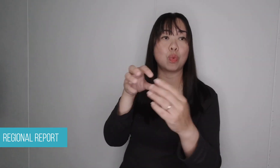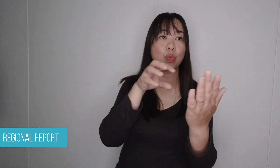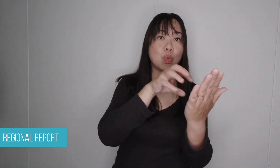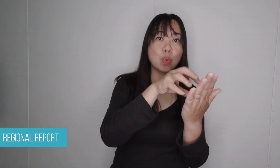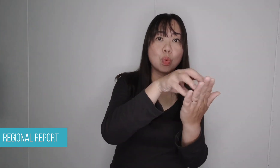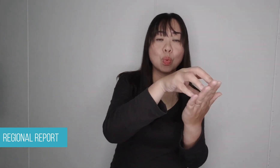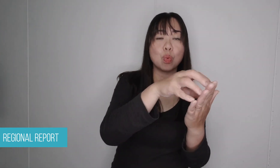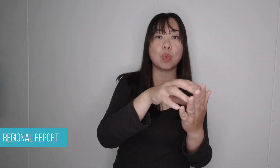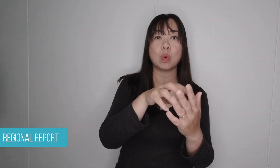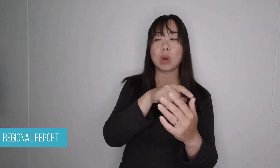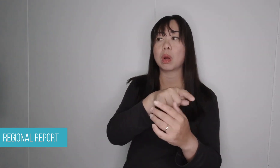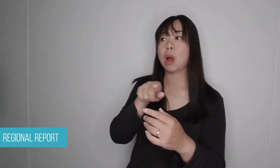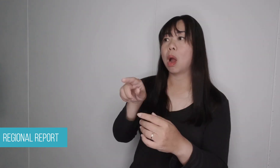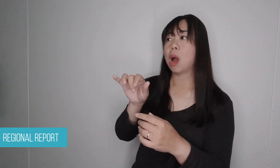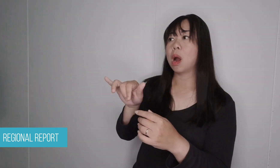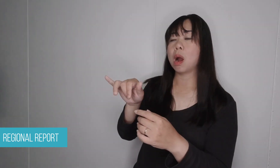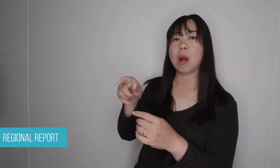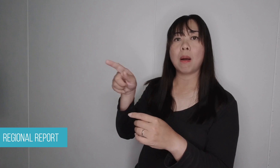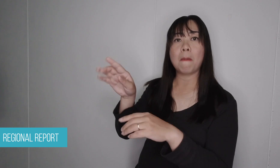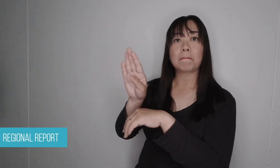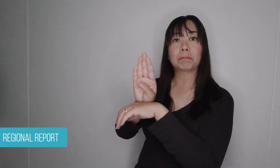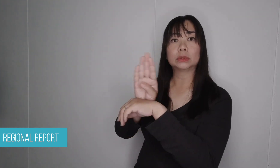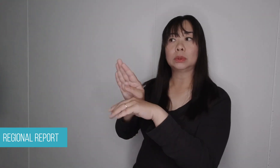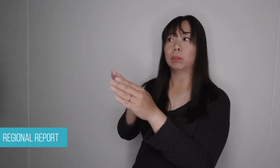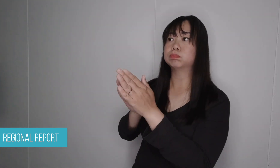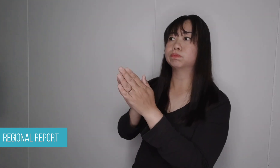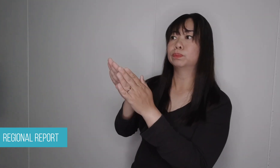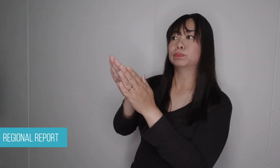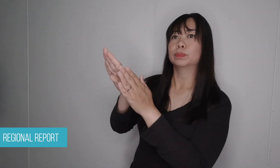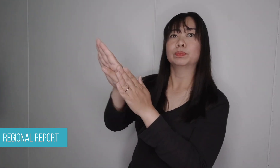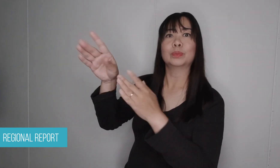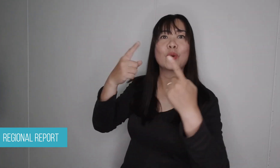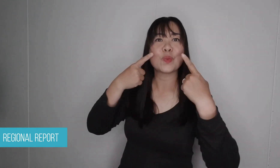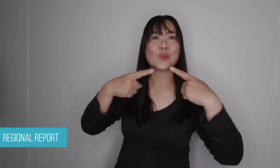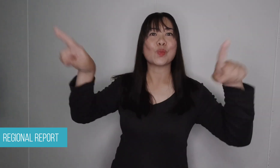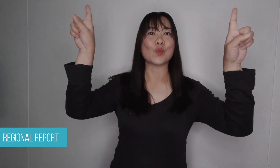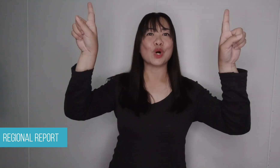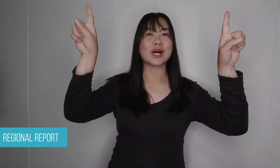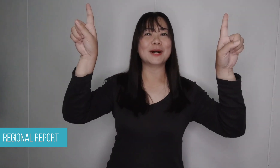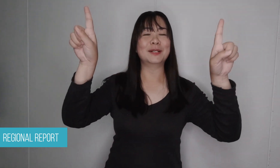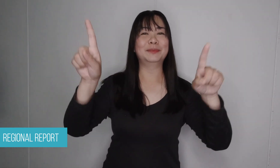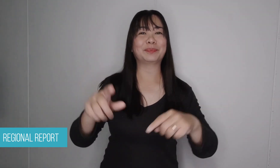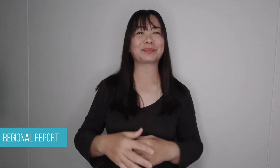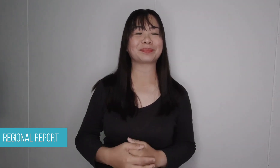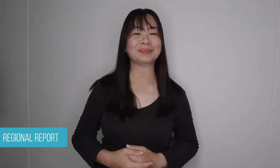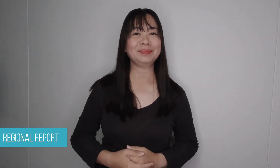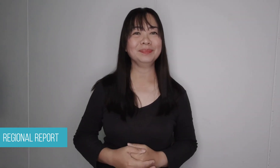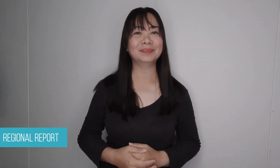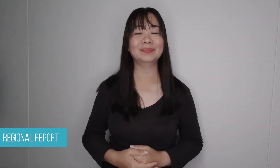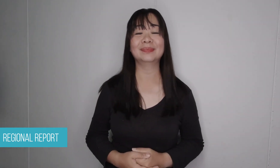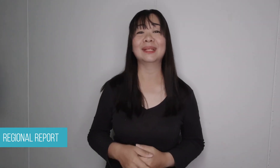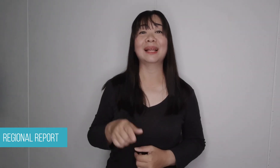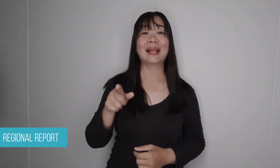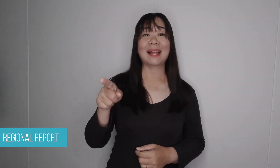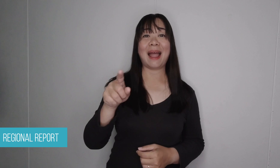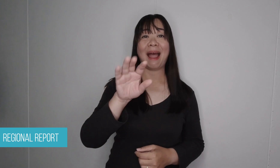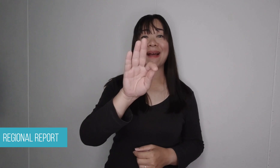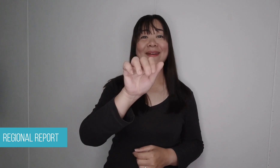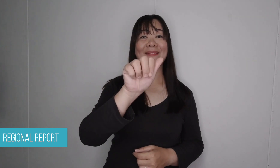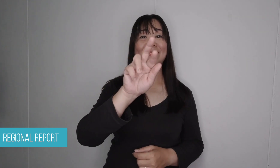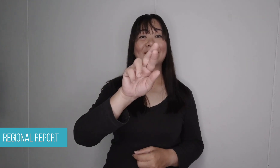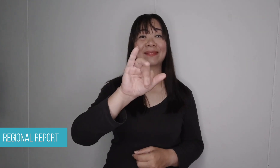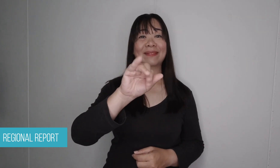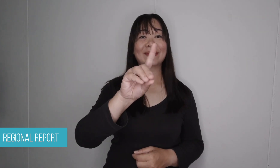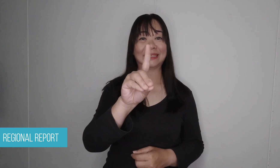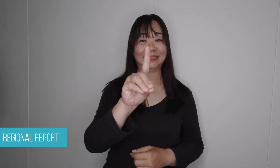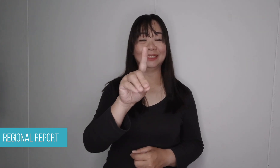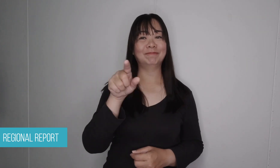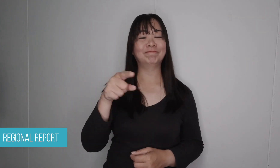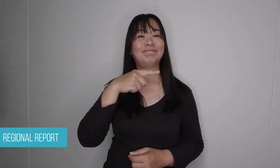media exposure, which helped their business grow. Farid says that